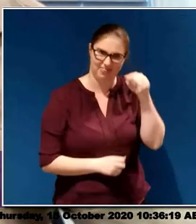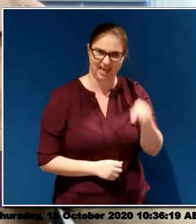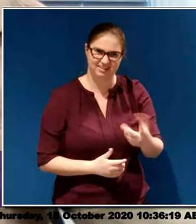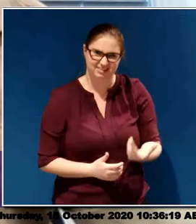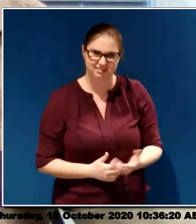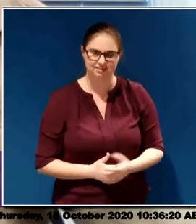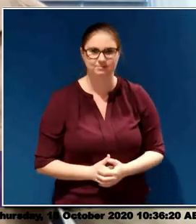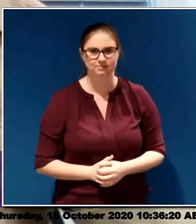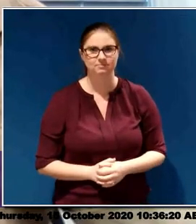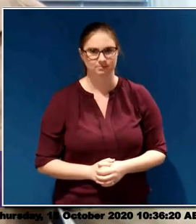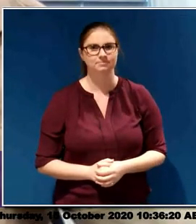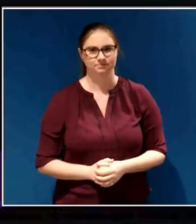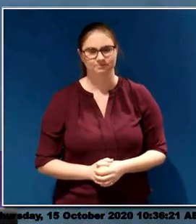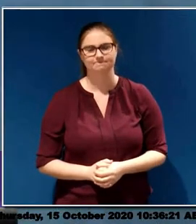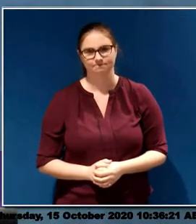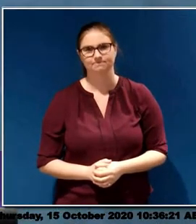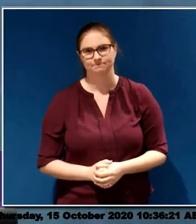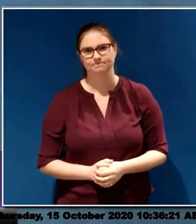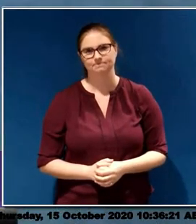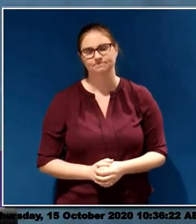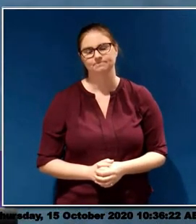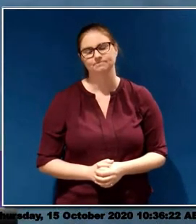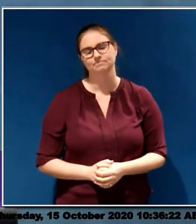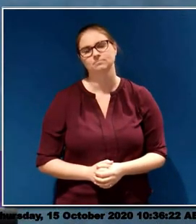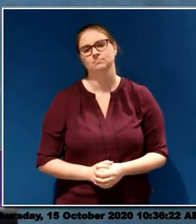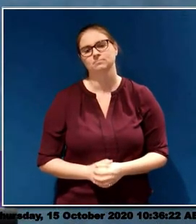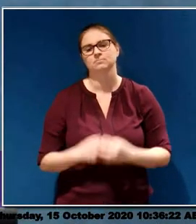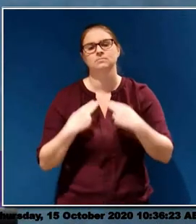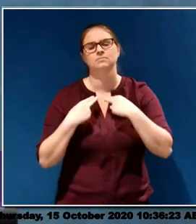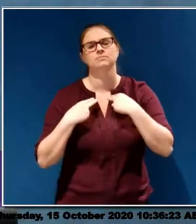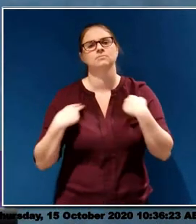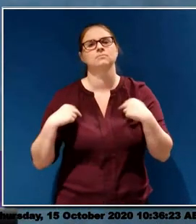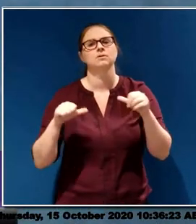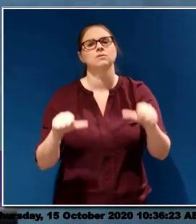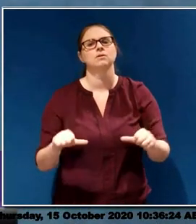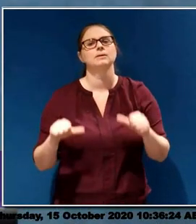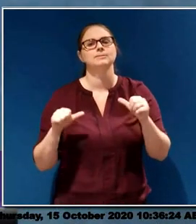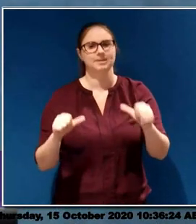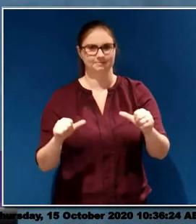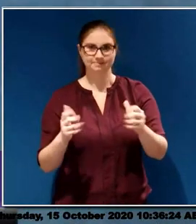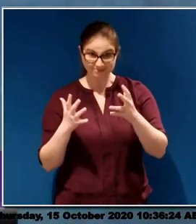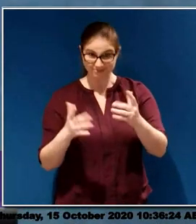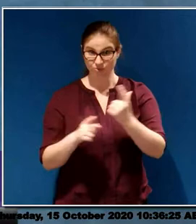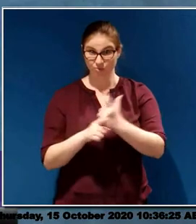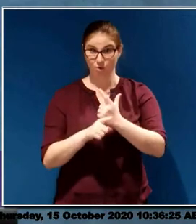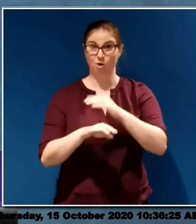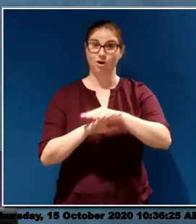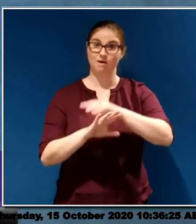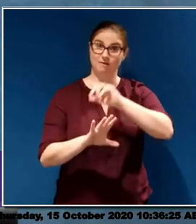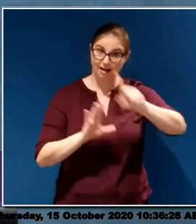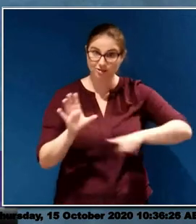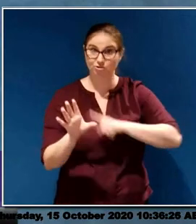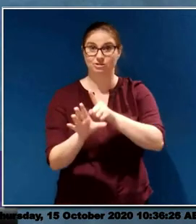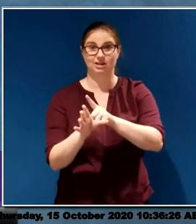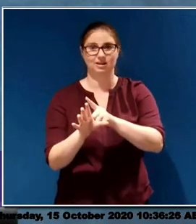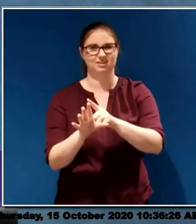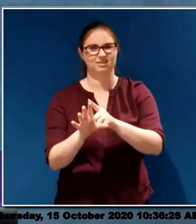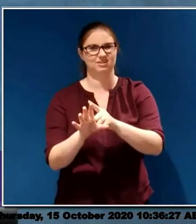Alright, let's talk about the following year. I think Jack really liked his teacher the following year in Grade 4, do you remember that?